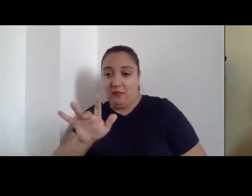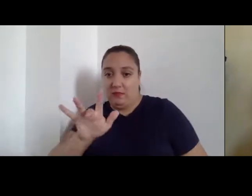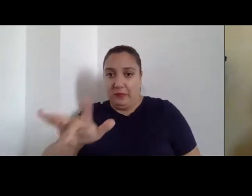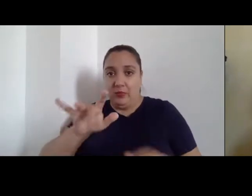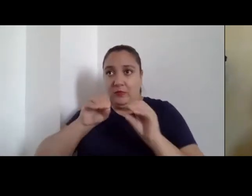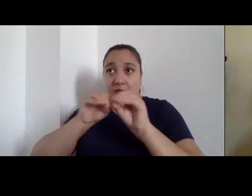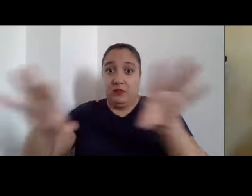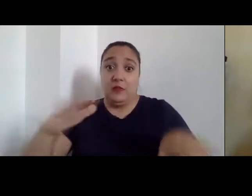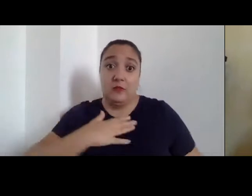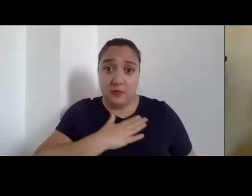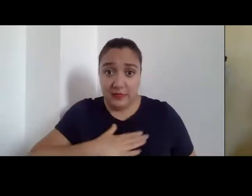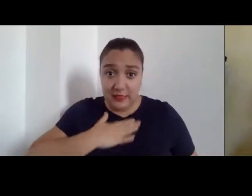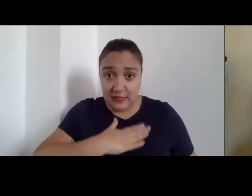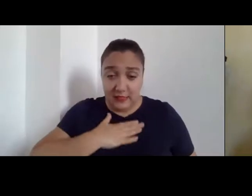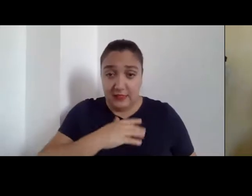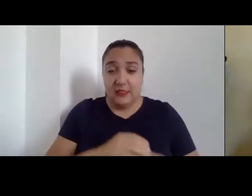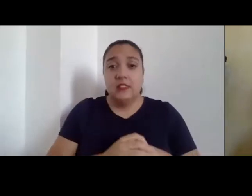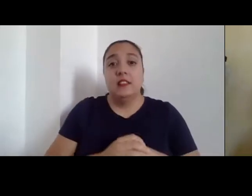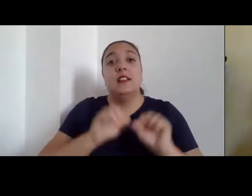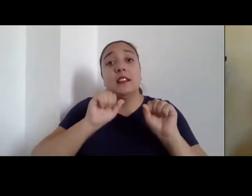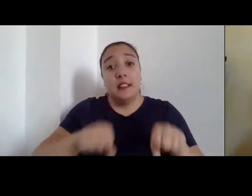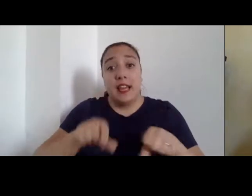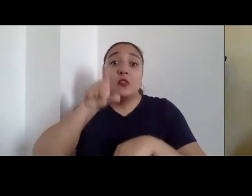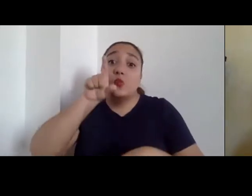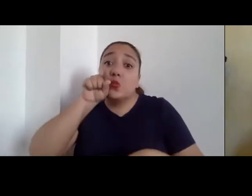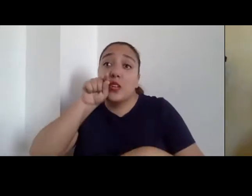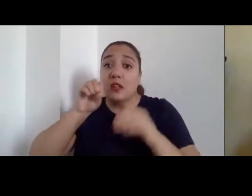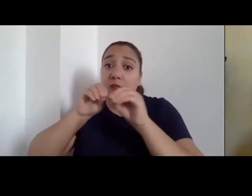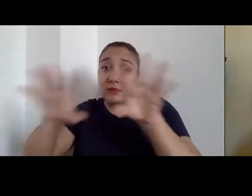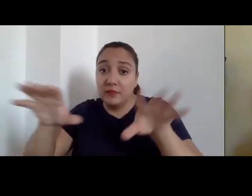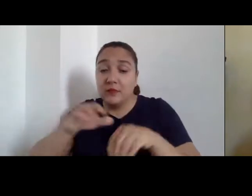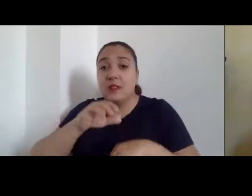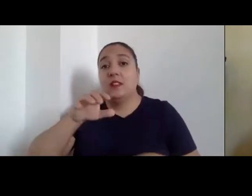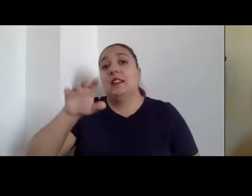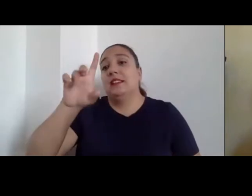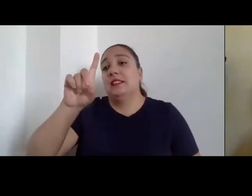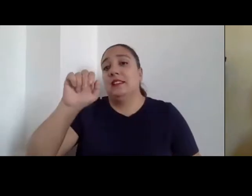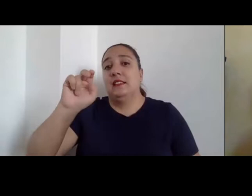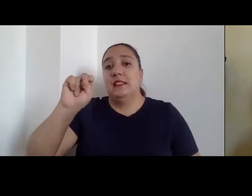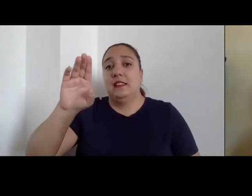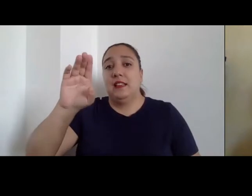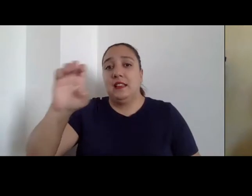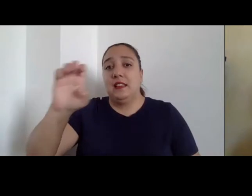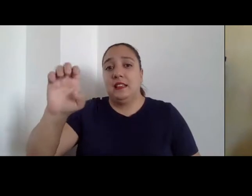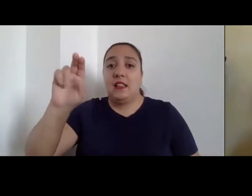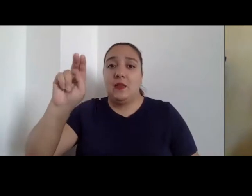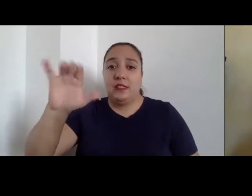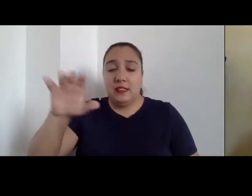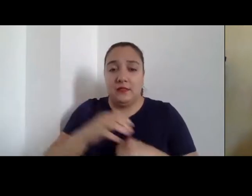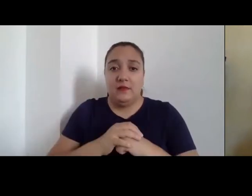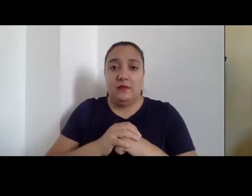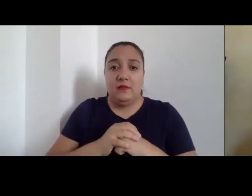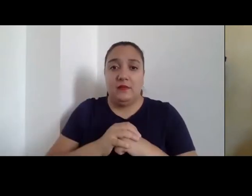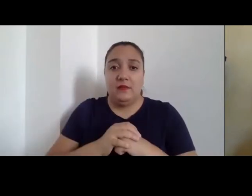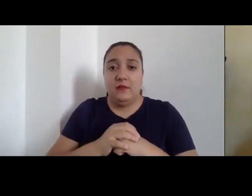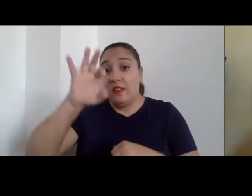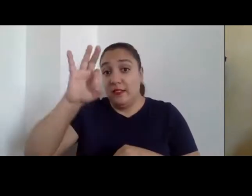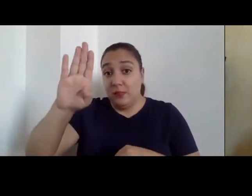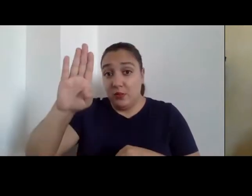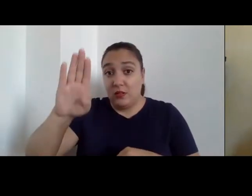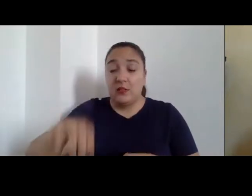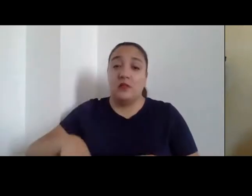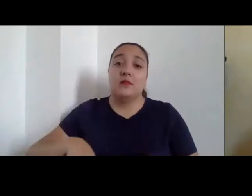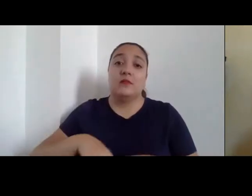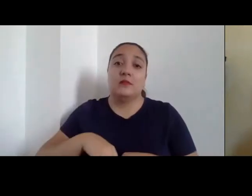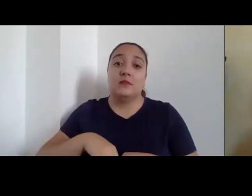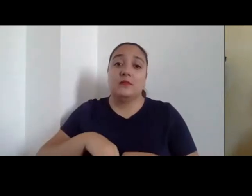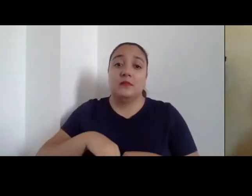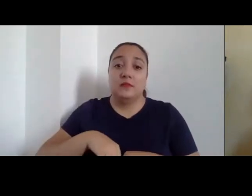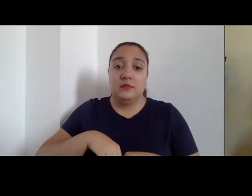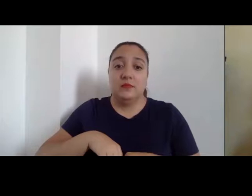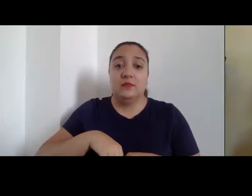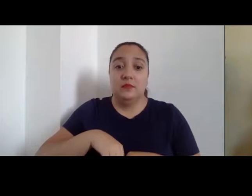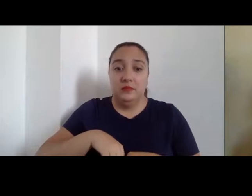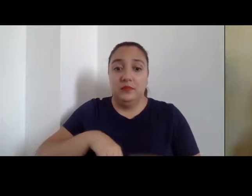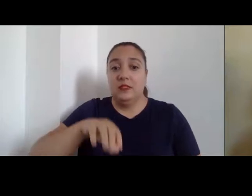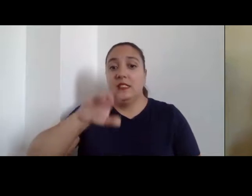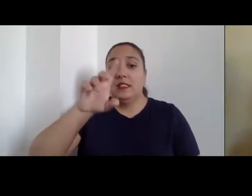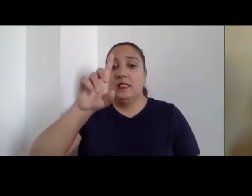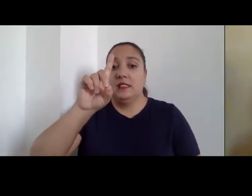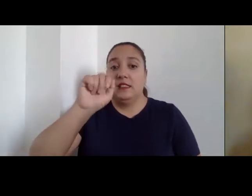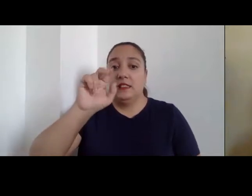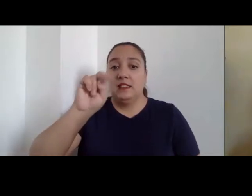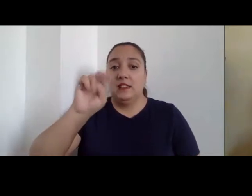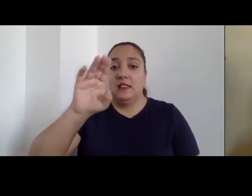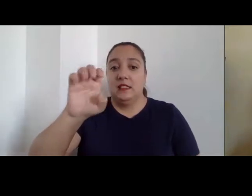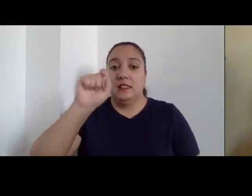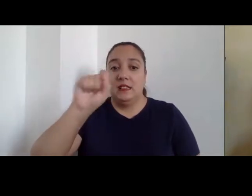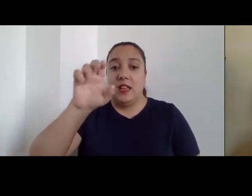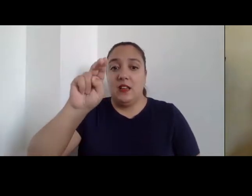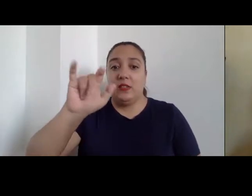on Twitter at @dancenyc, on Instagram at @dance.nyc, and Facebook, Dance/NYC using the #artistsarenecessaryworkers and #dancenyclive. As